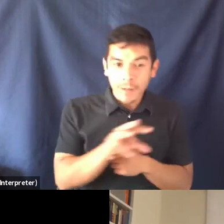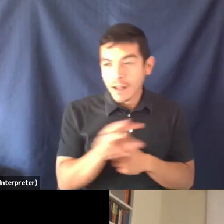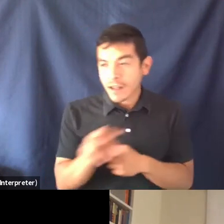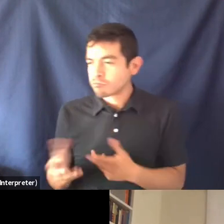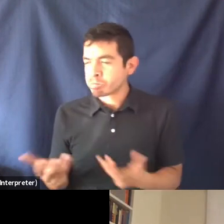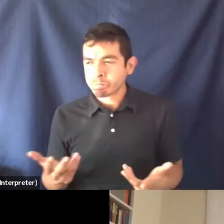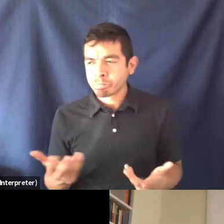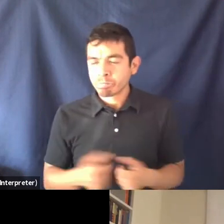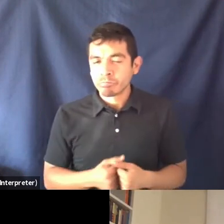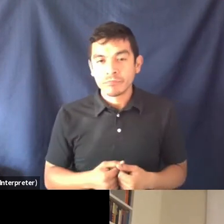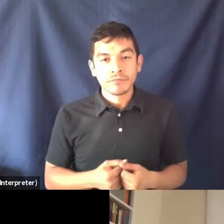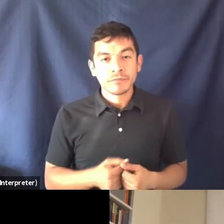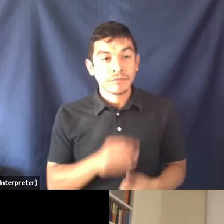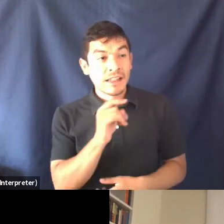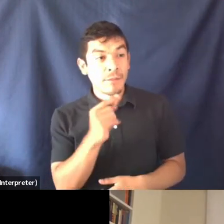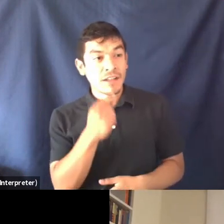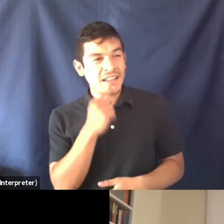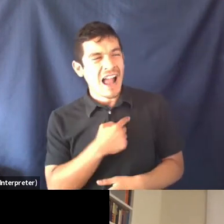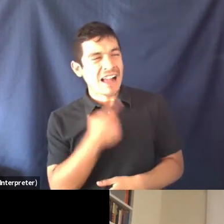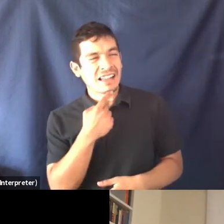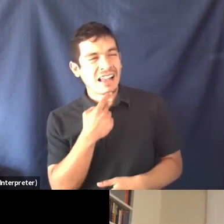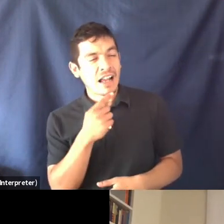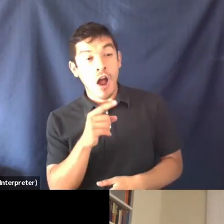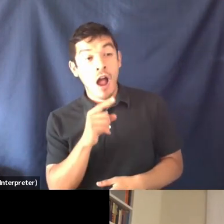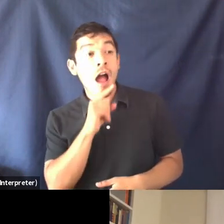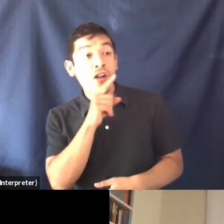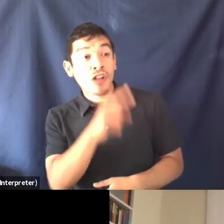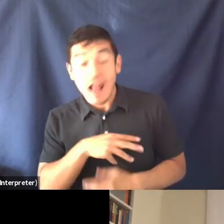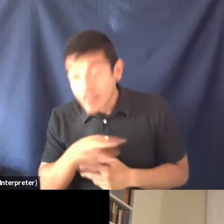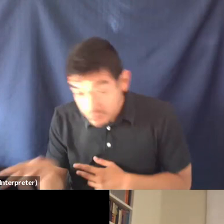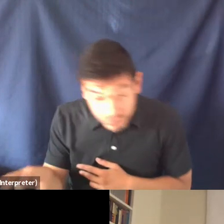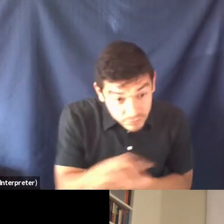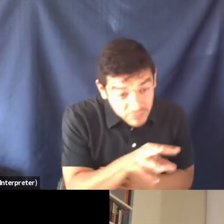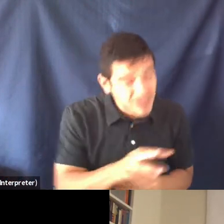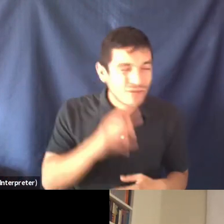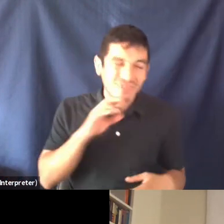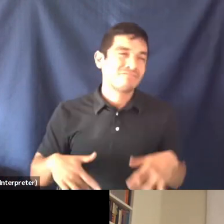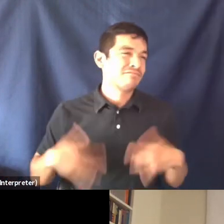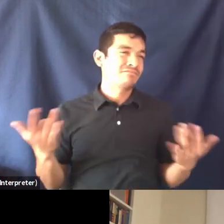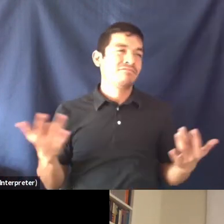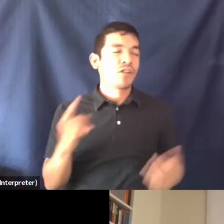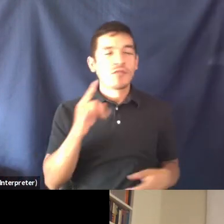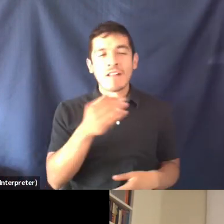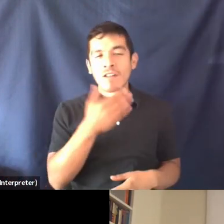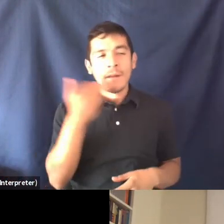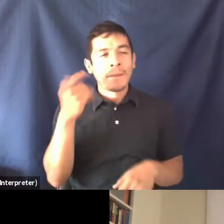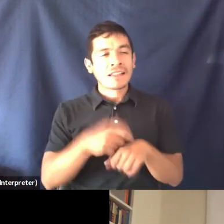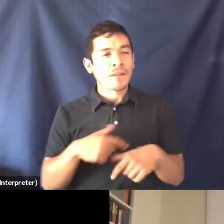I would say like shooting was a joy. Like when I think back to it's one of the best times of my life hanging out with dogs all day